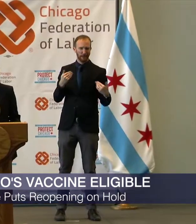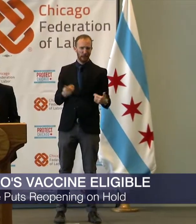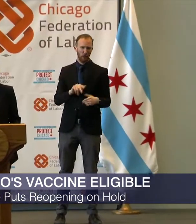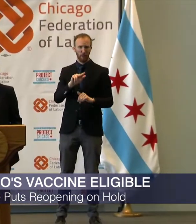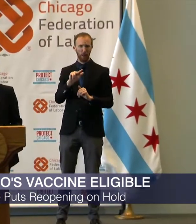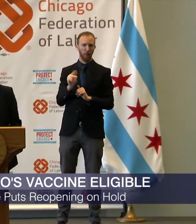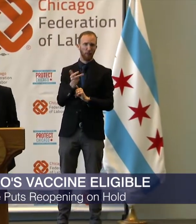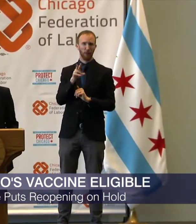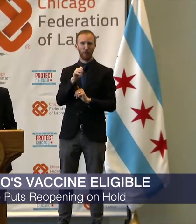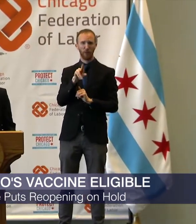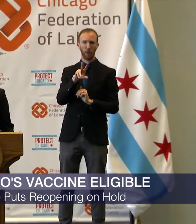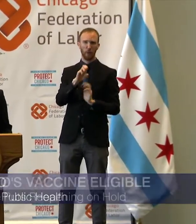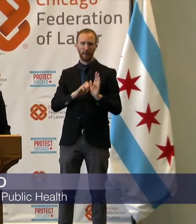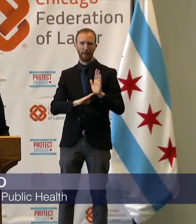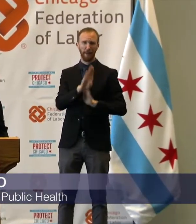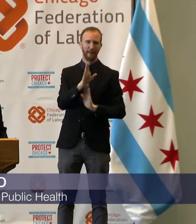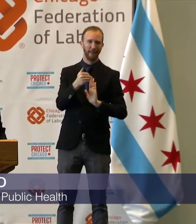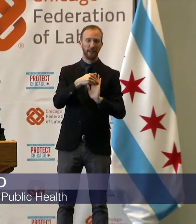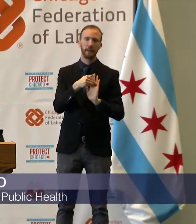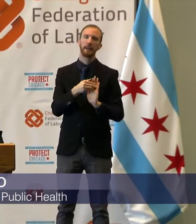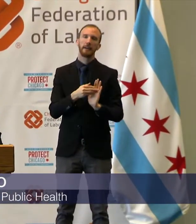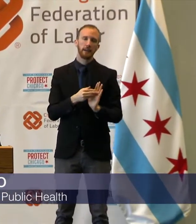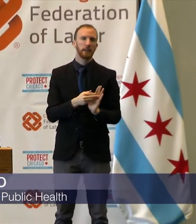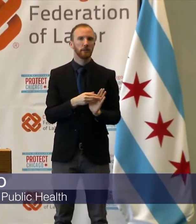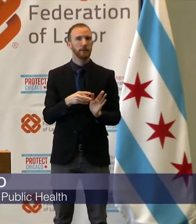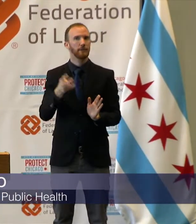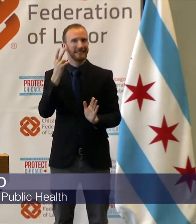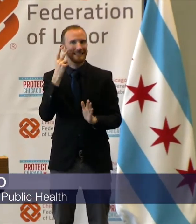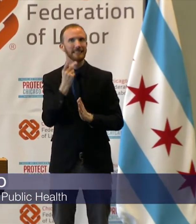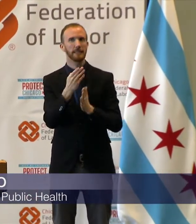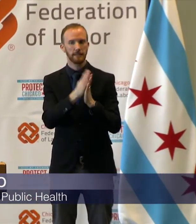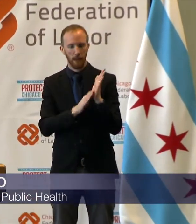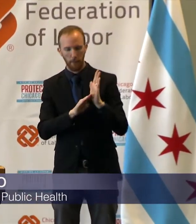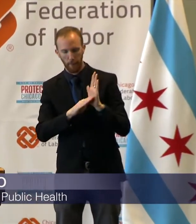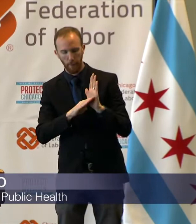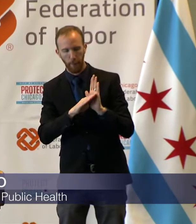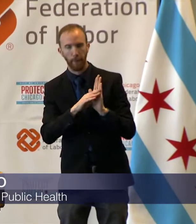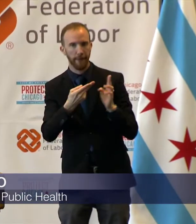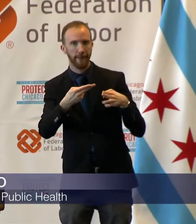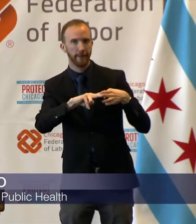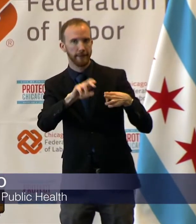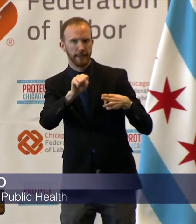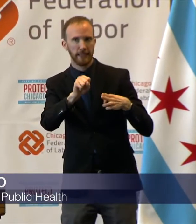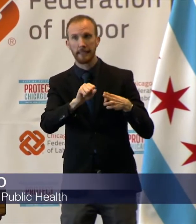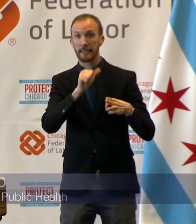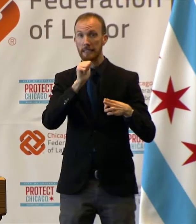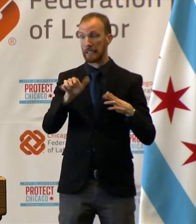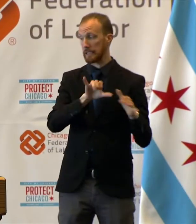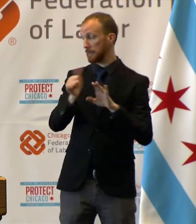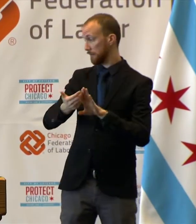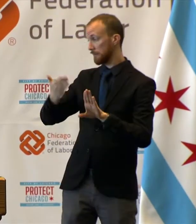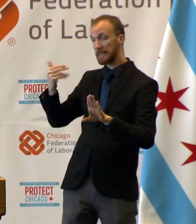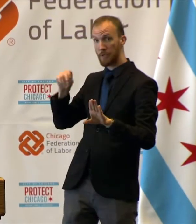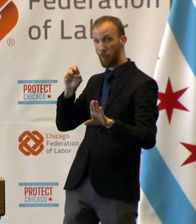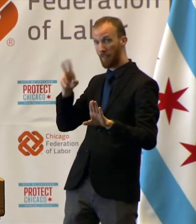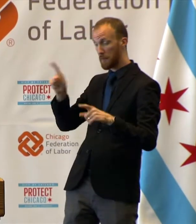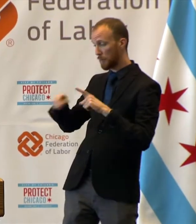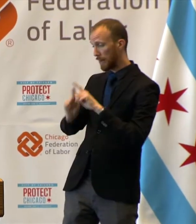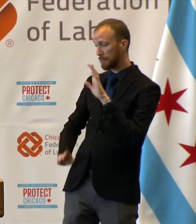HAS DOUBLED. WE ARE SEEING A RISE IN CASES